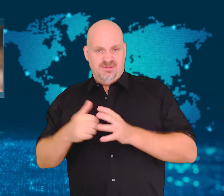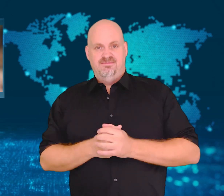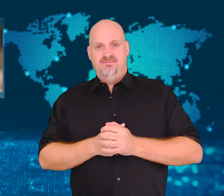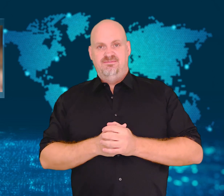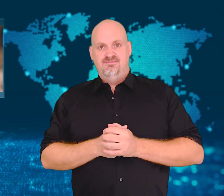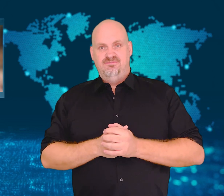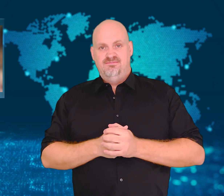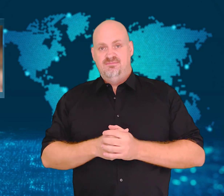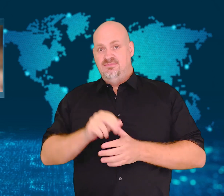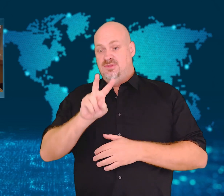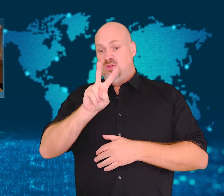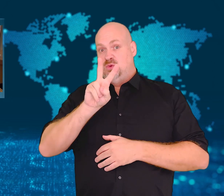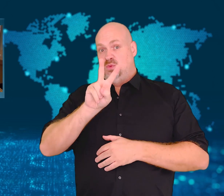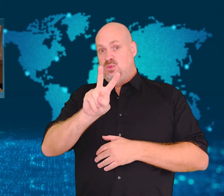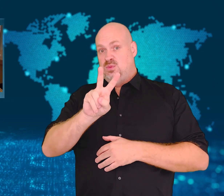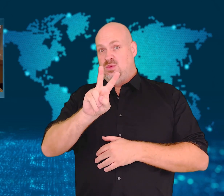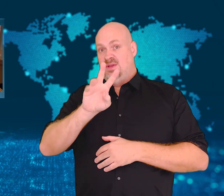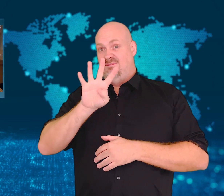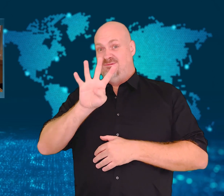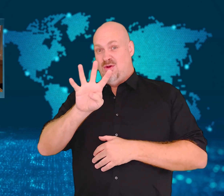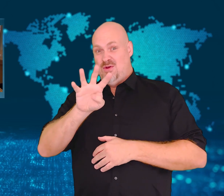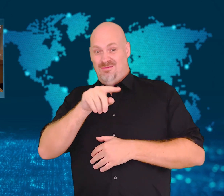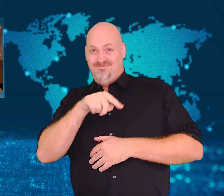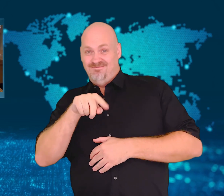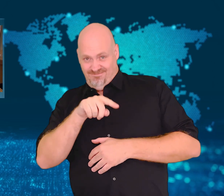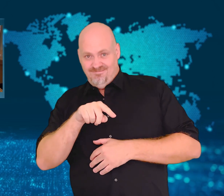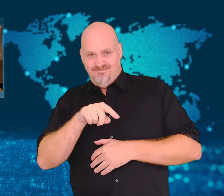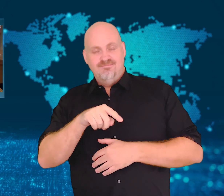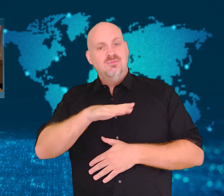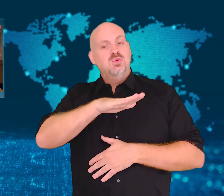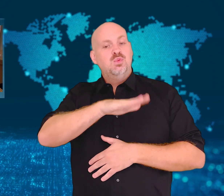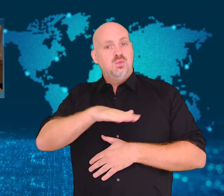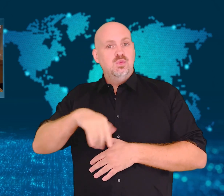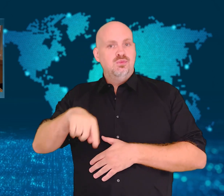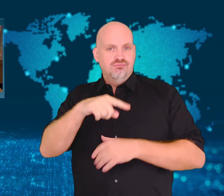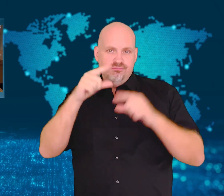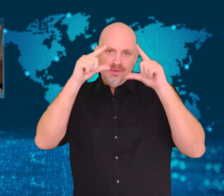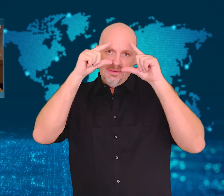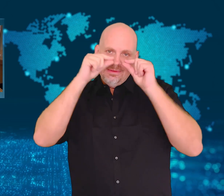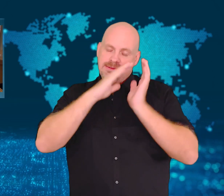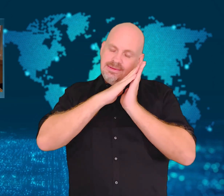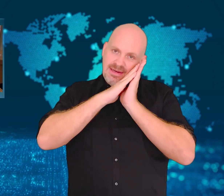Twenty-four of them were sleeping children.